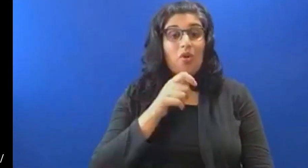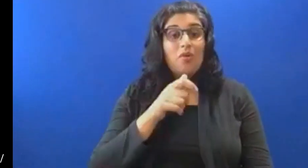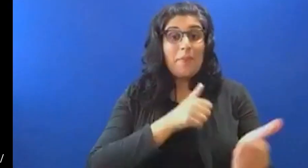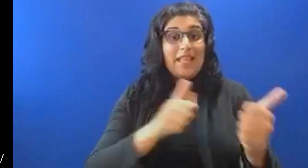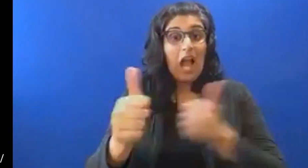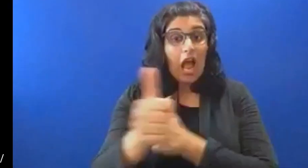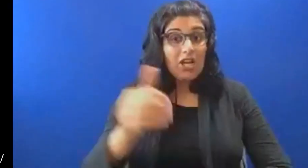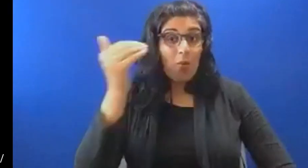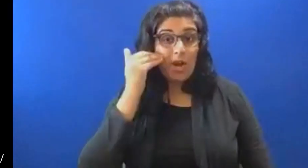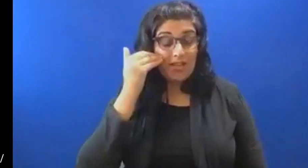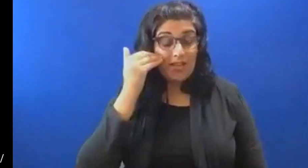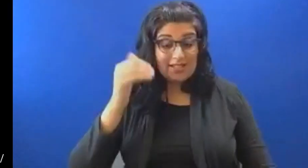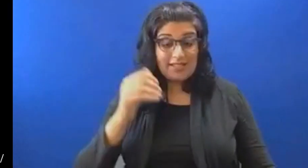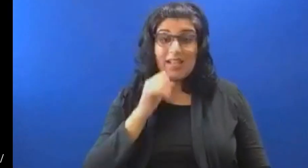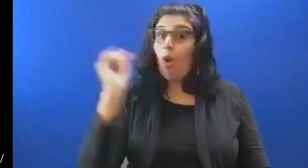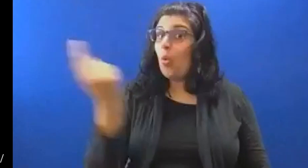What would you do to go beyond awareness and really take action?